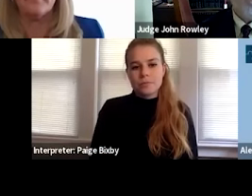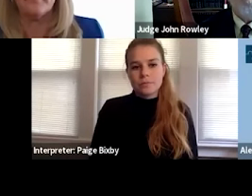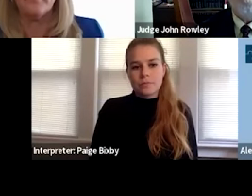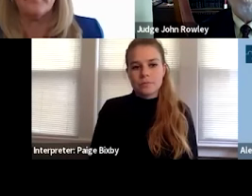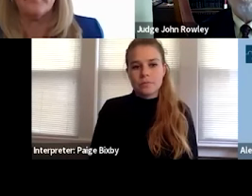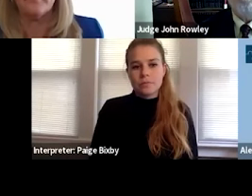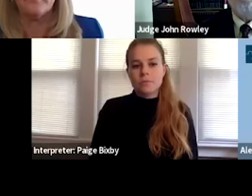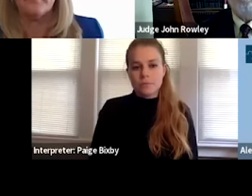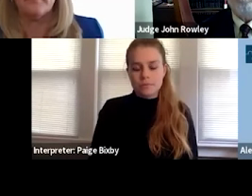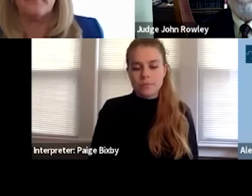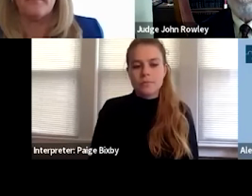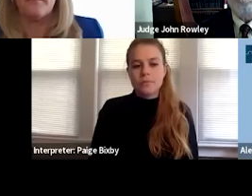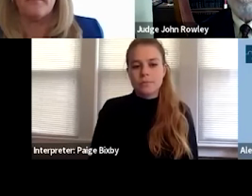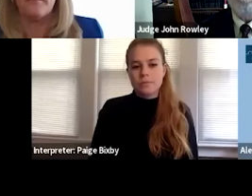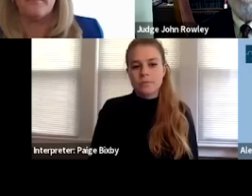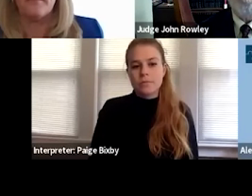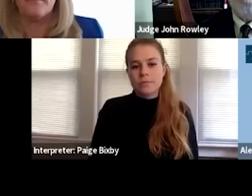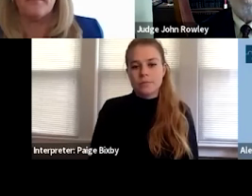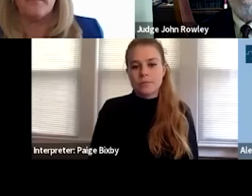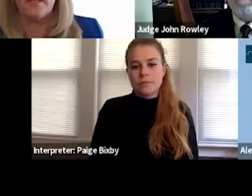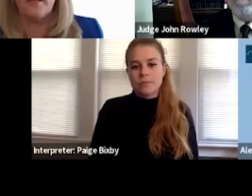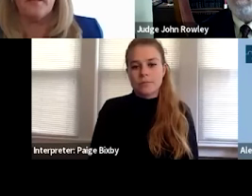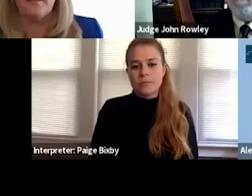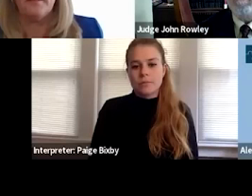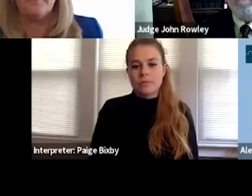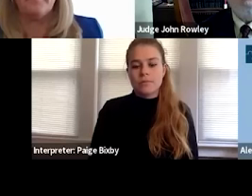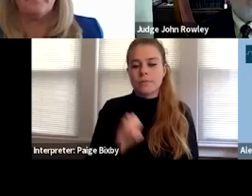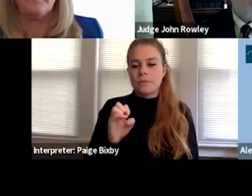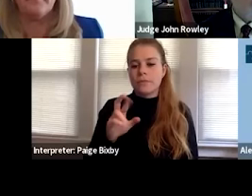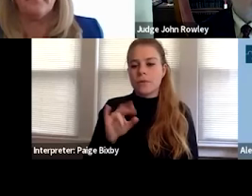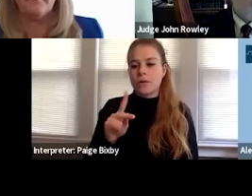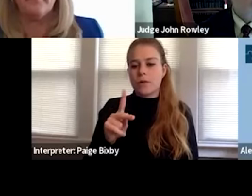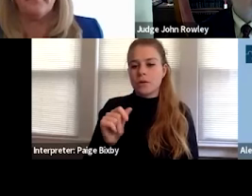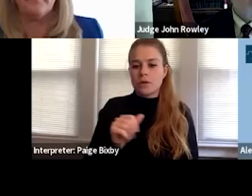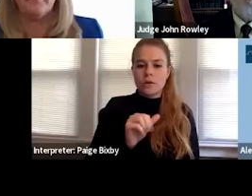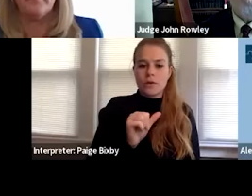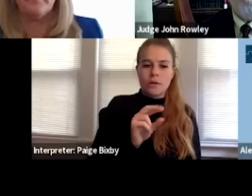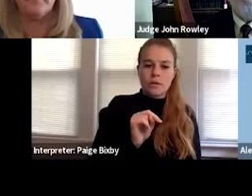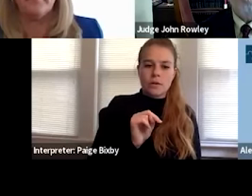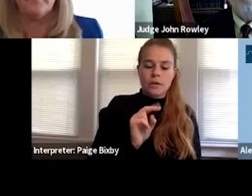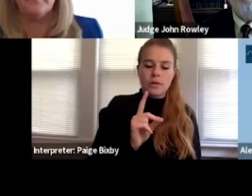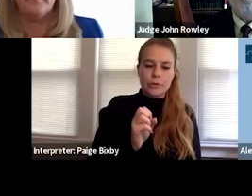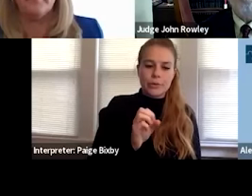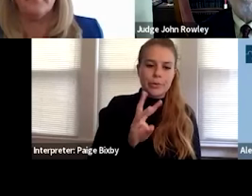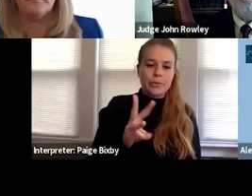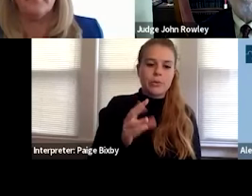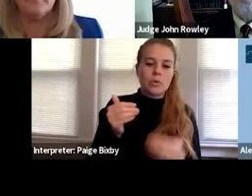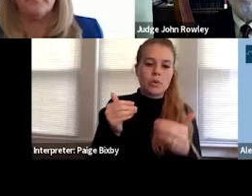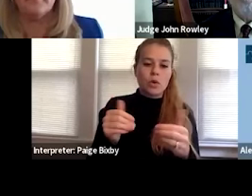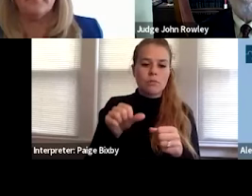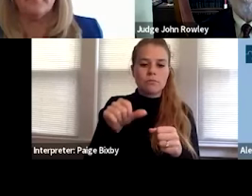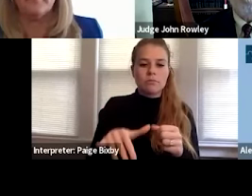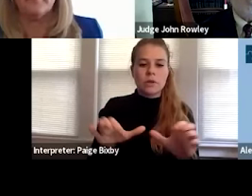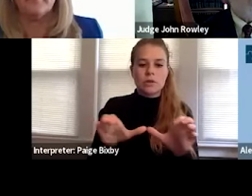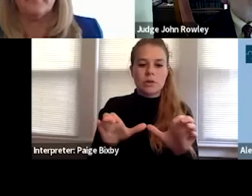Okay, and I'll just ask Erica or Andrew to go ahead and drop that certificate back in the chat